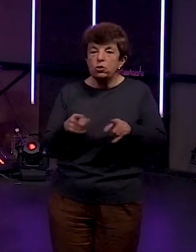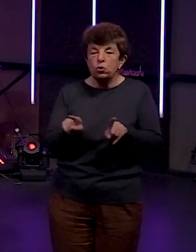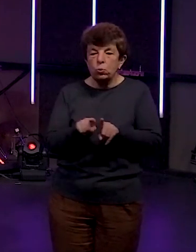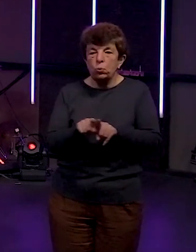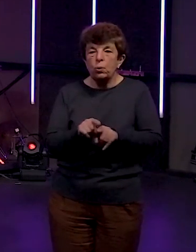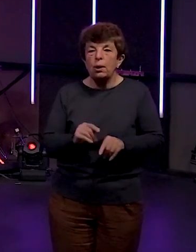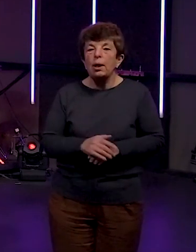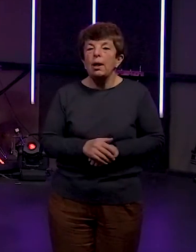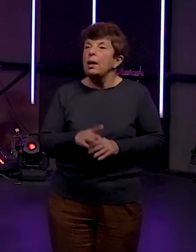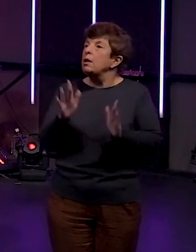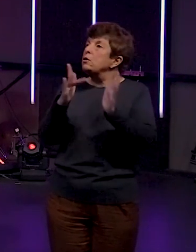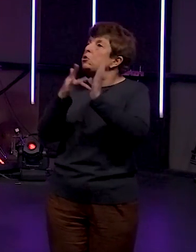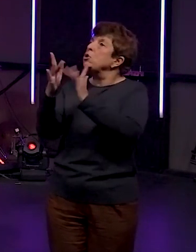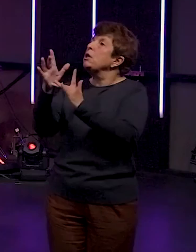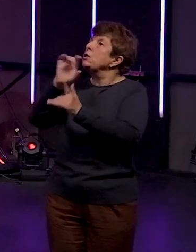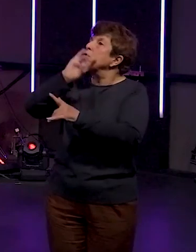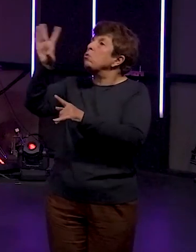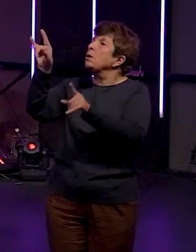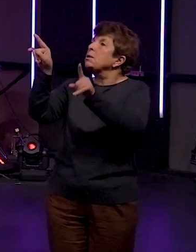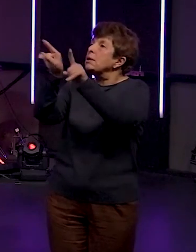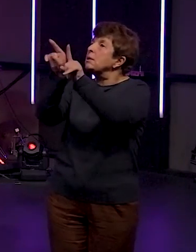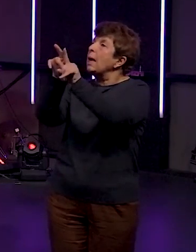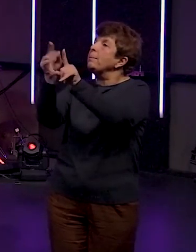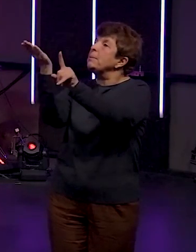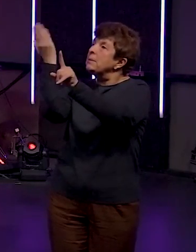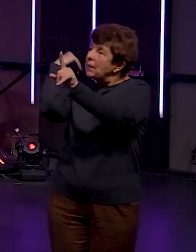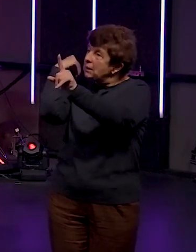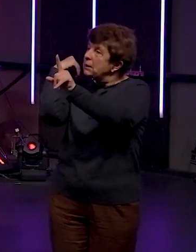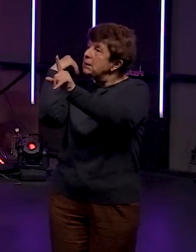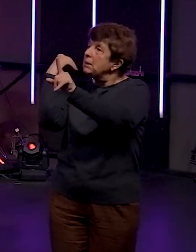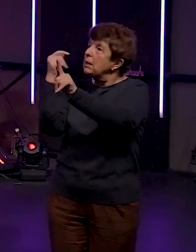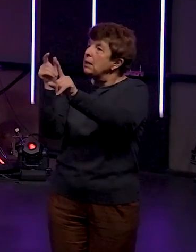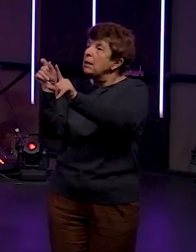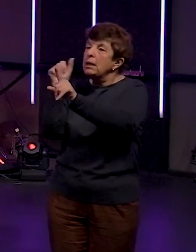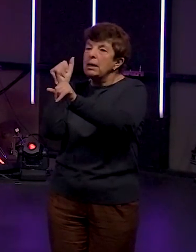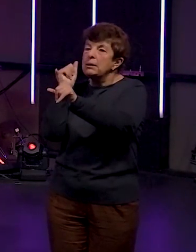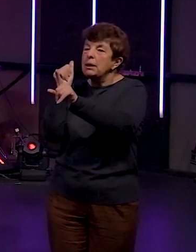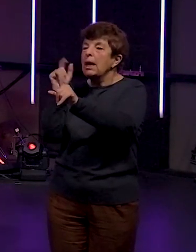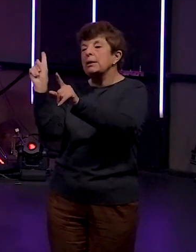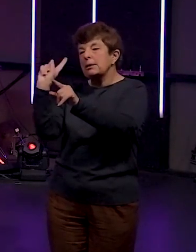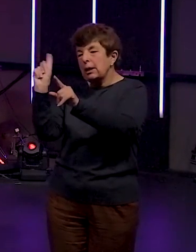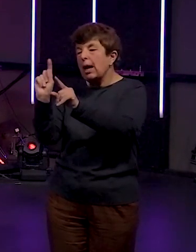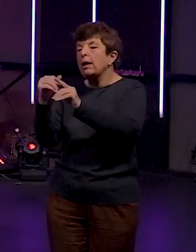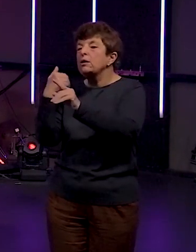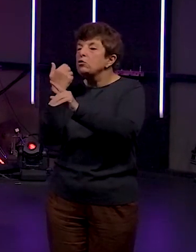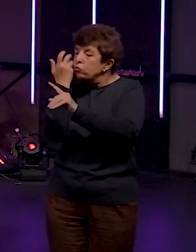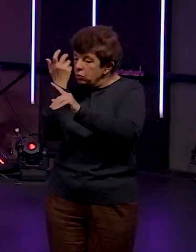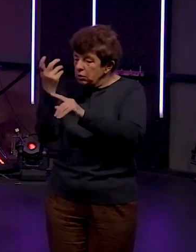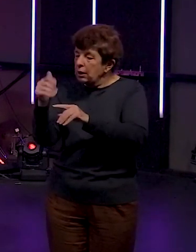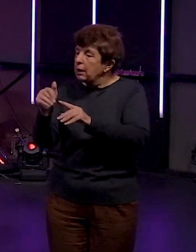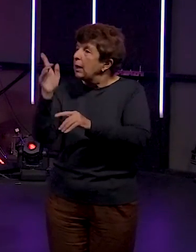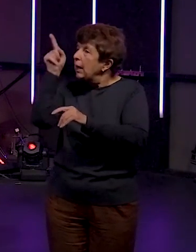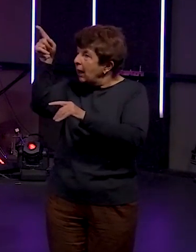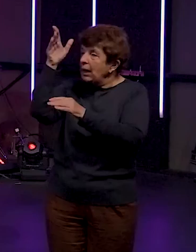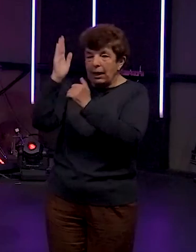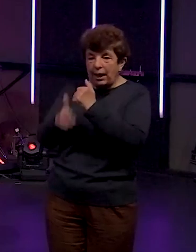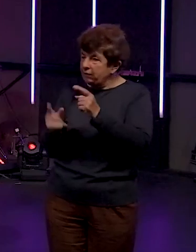is the same yesterday, today and forever - he never changes - God never changes.